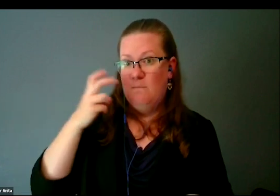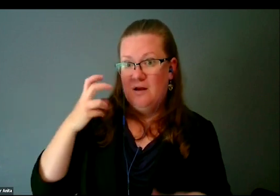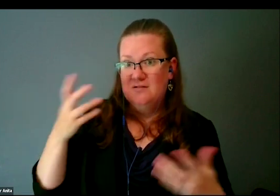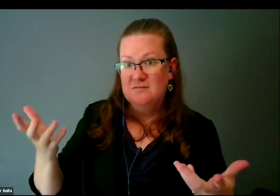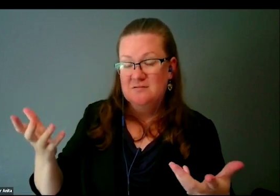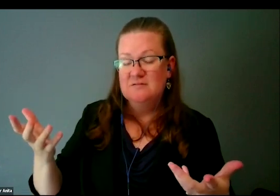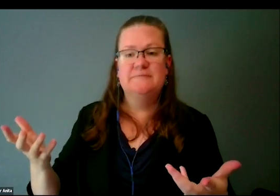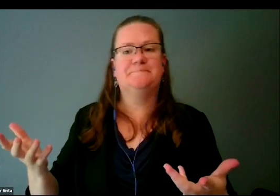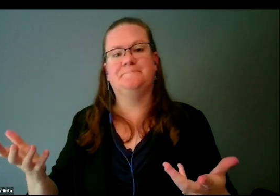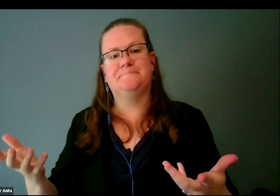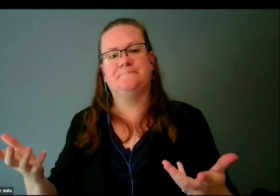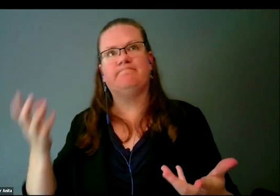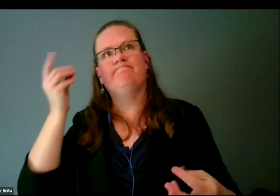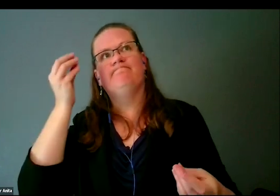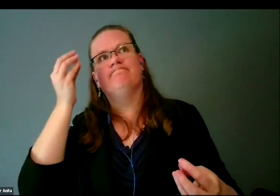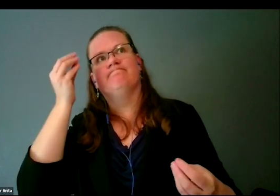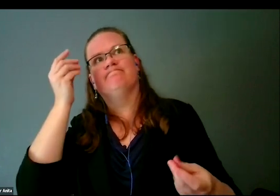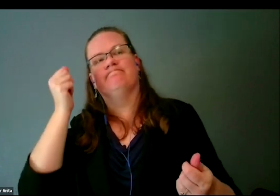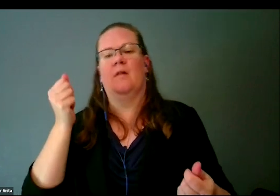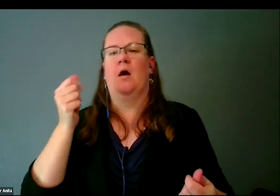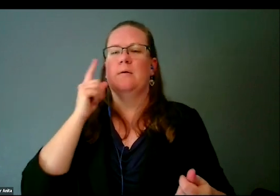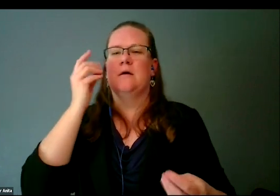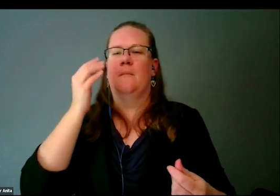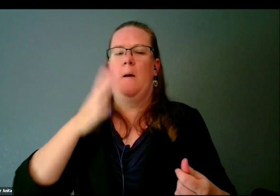I was thinking back to the work I did with the [?]